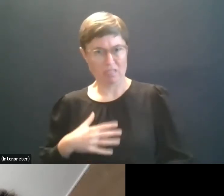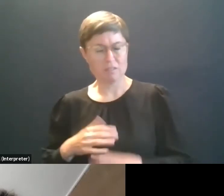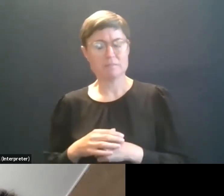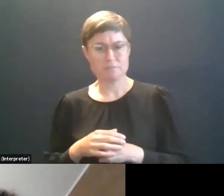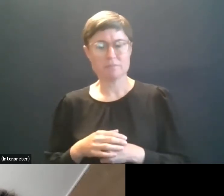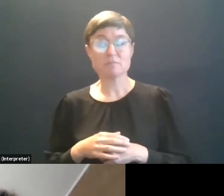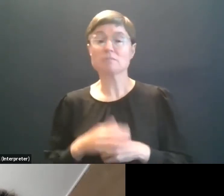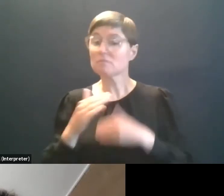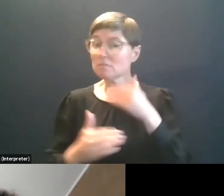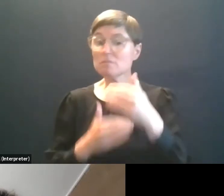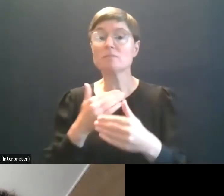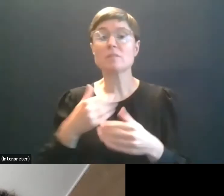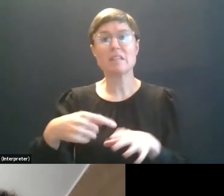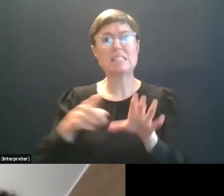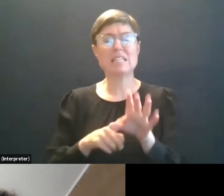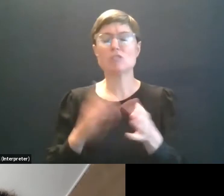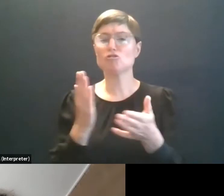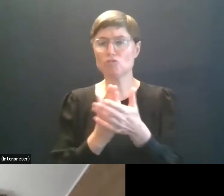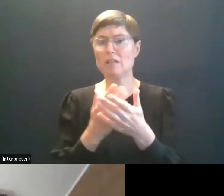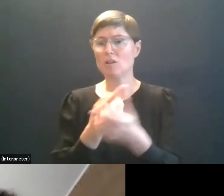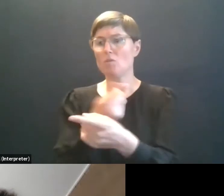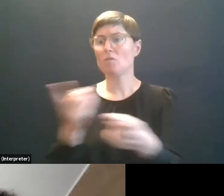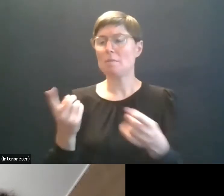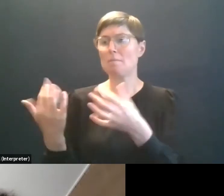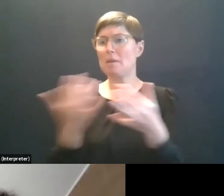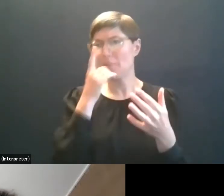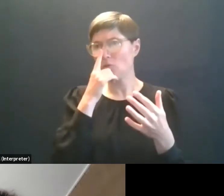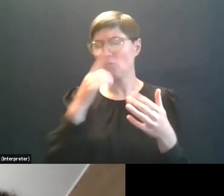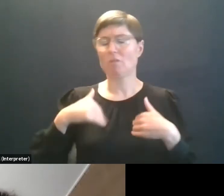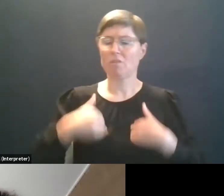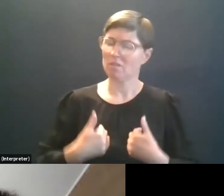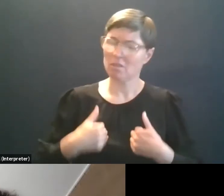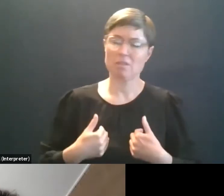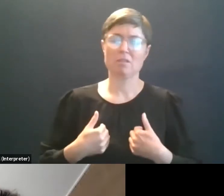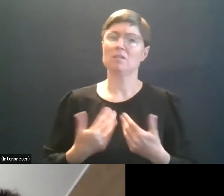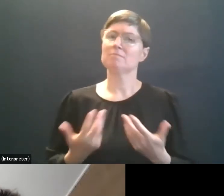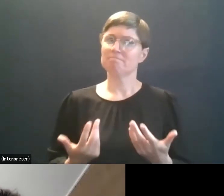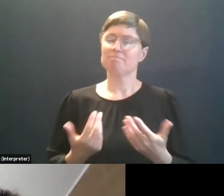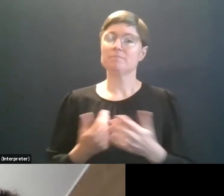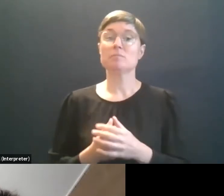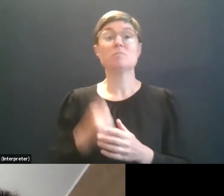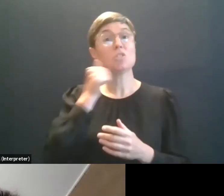a sense of exhaustion and fatigue. So we do know that people's mental health